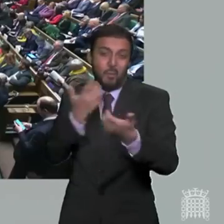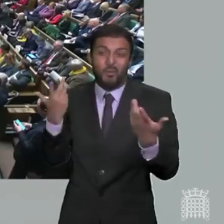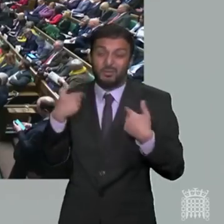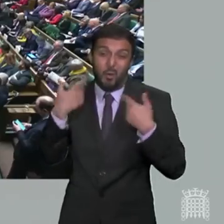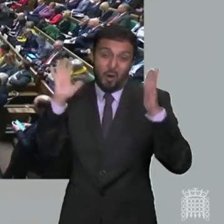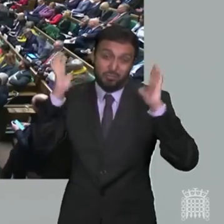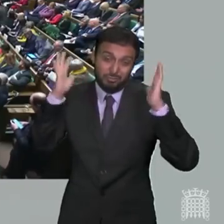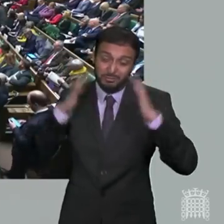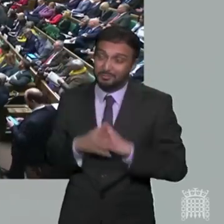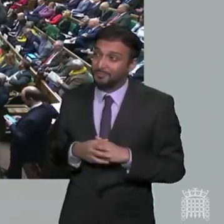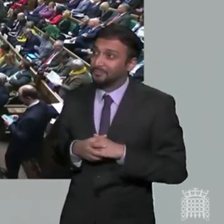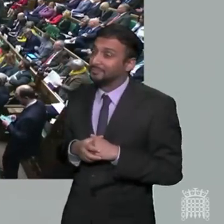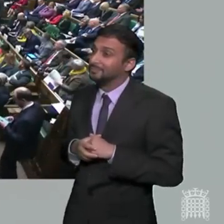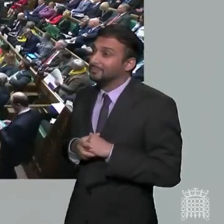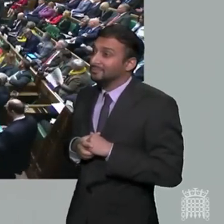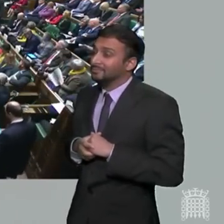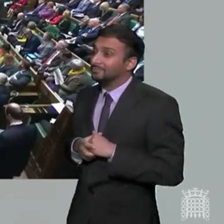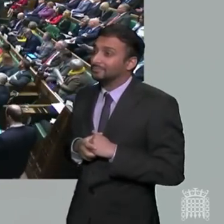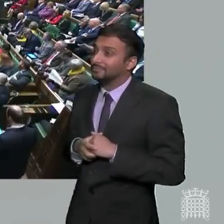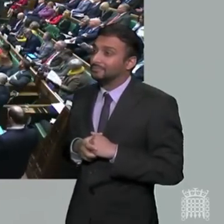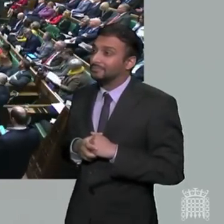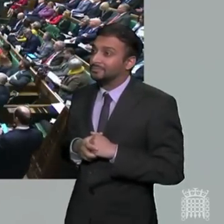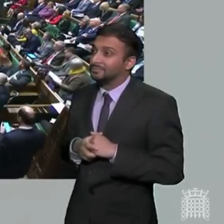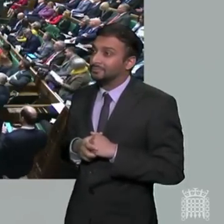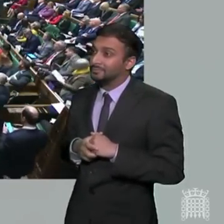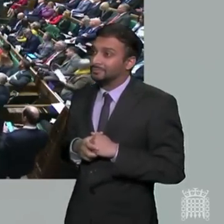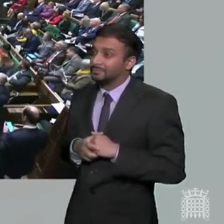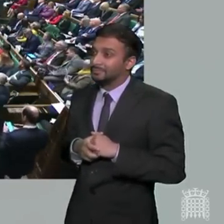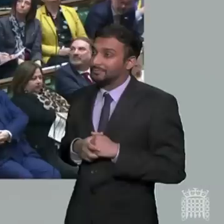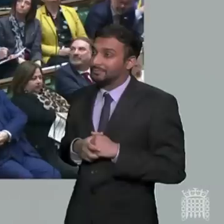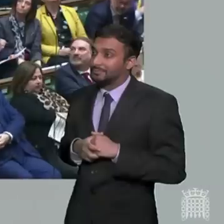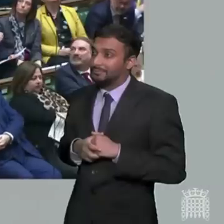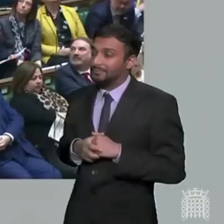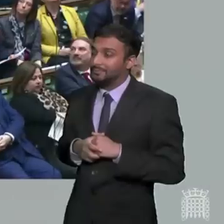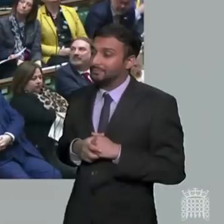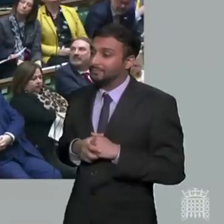Allan Dorans (Ayr, Carrick and Cumnock) (SNP) Q2.